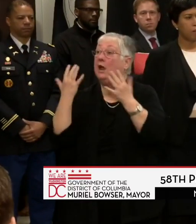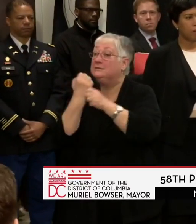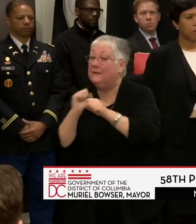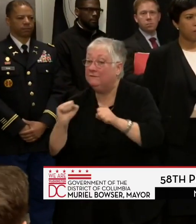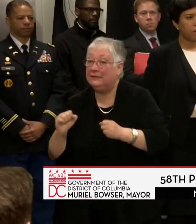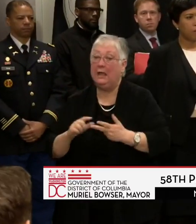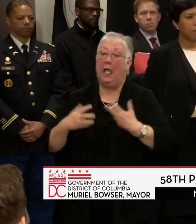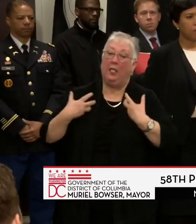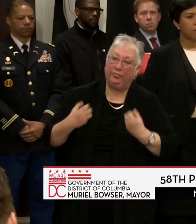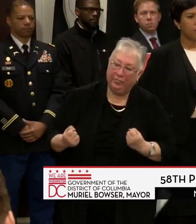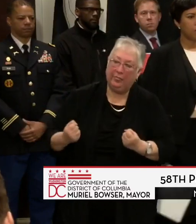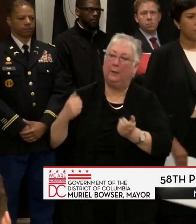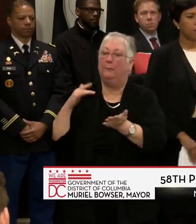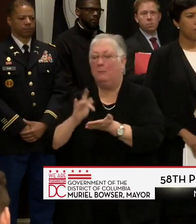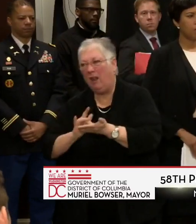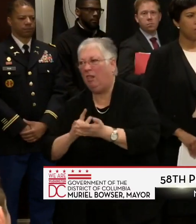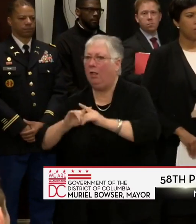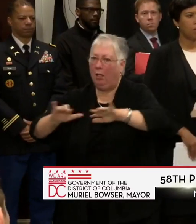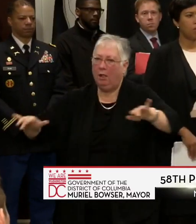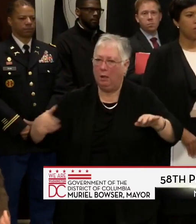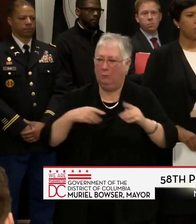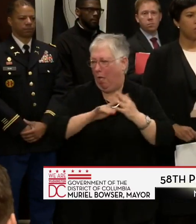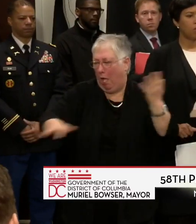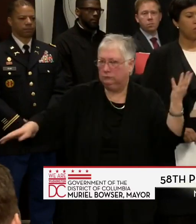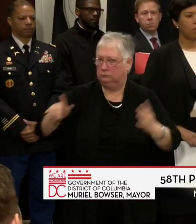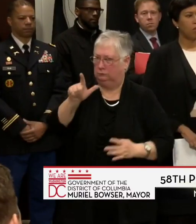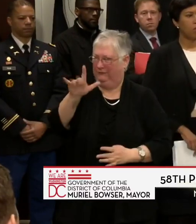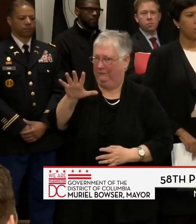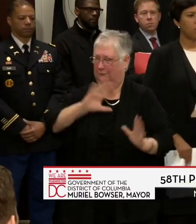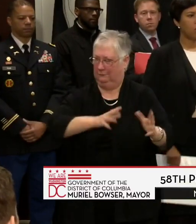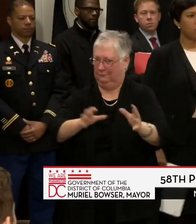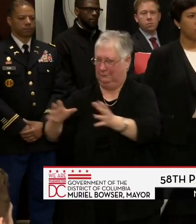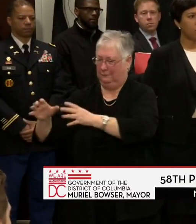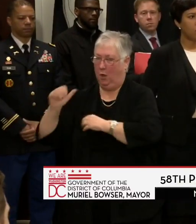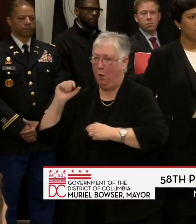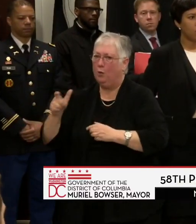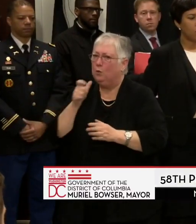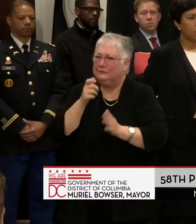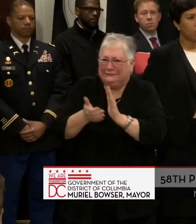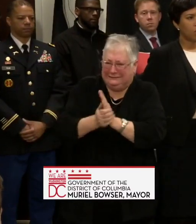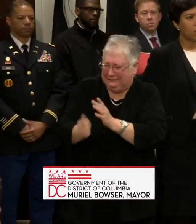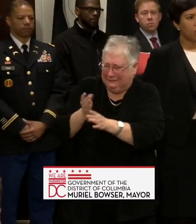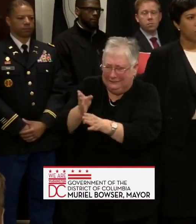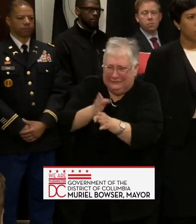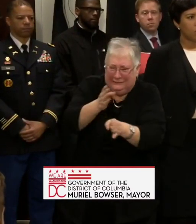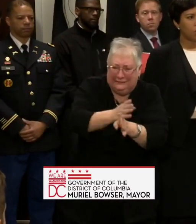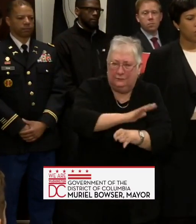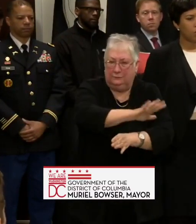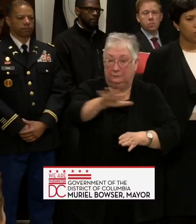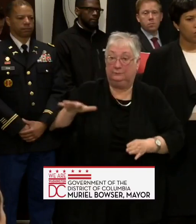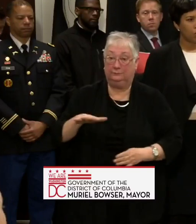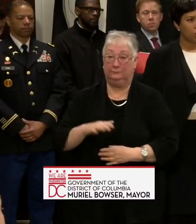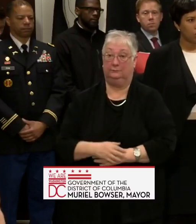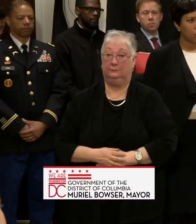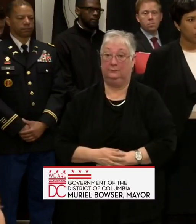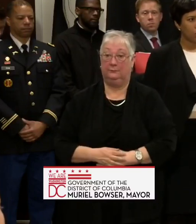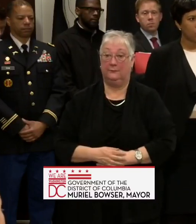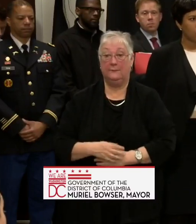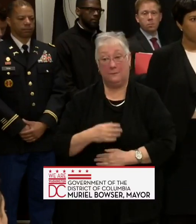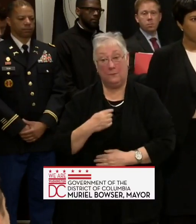MEDICAL. THE EXPERTISE AND THE COORDINATION OF ALL OF THOSE INVOLVED IS CRITICAL TO A SUCCESSFUL INAUGURATION. WE'VE BEEN WORKING ON THIS FOR A